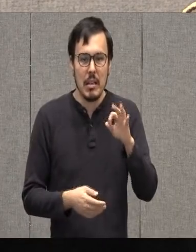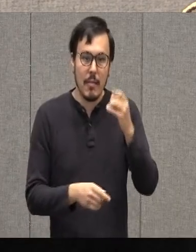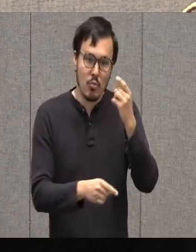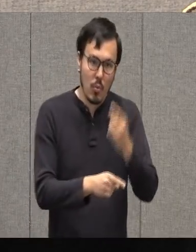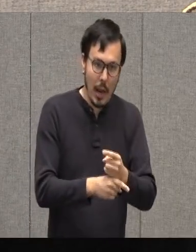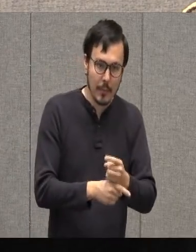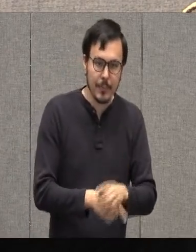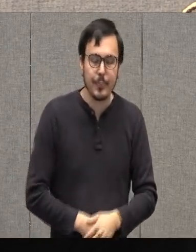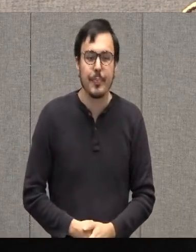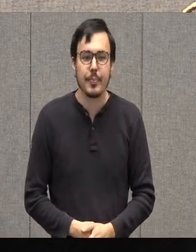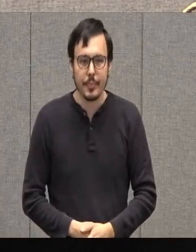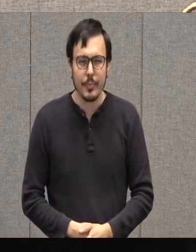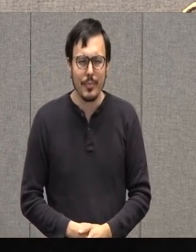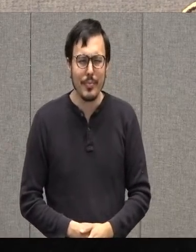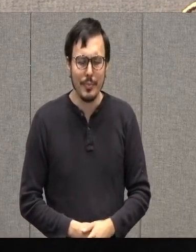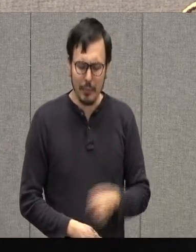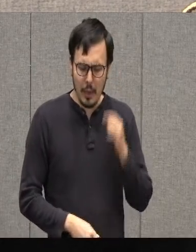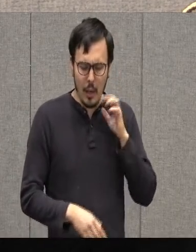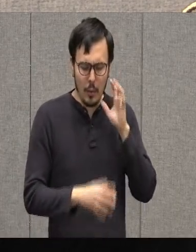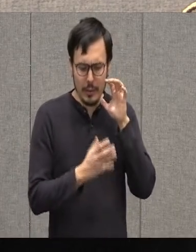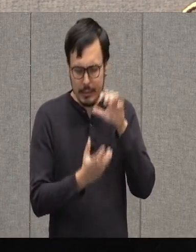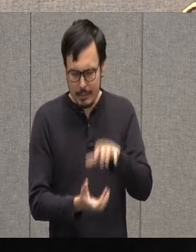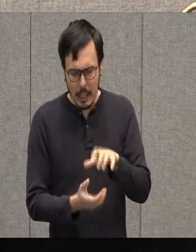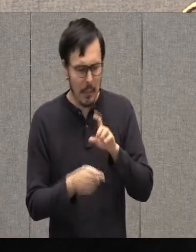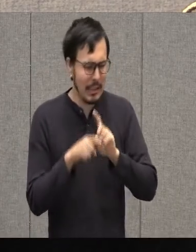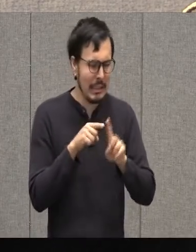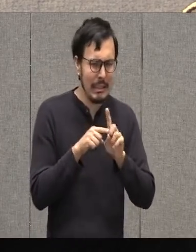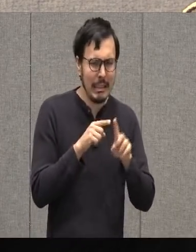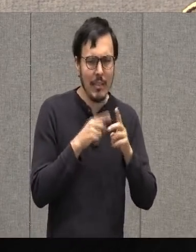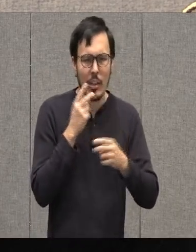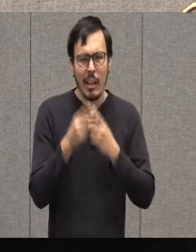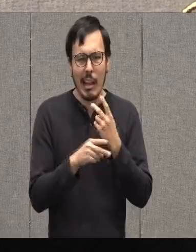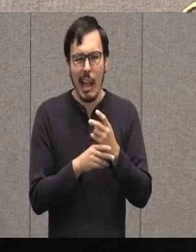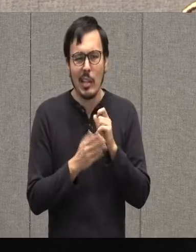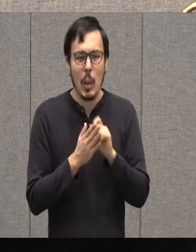I have all different kinds of markers in my jar today.